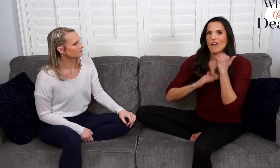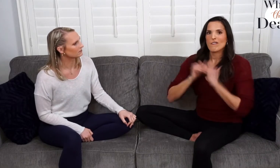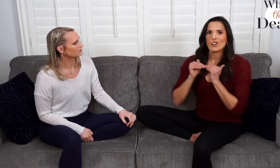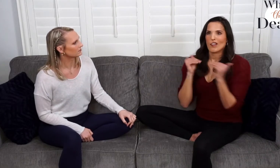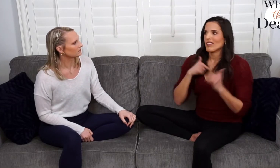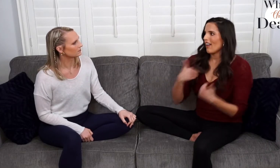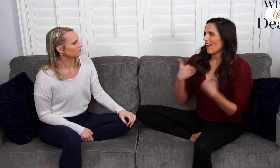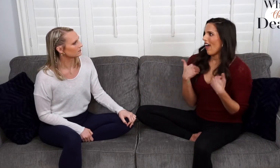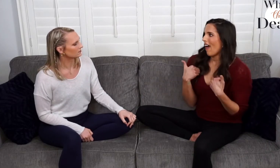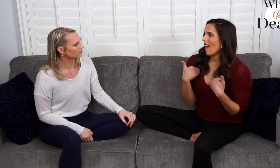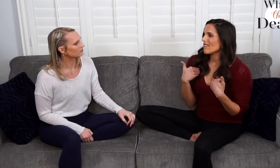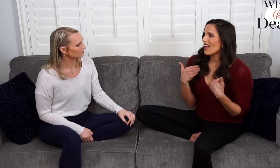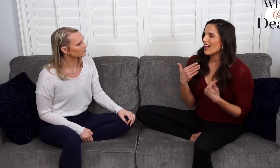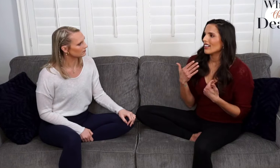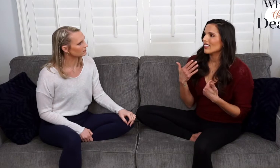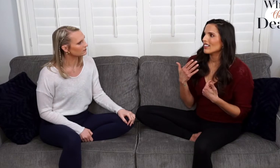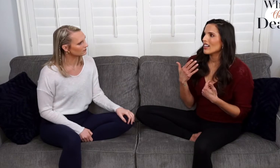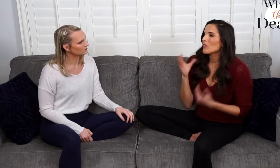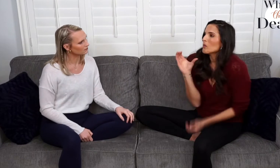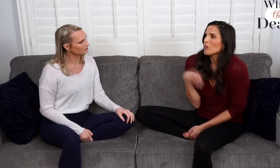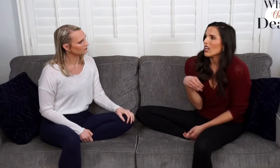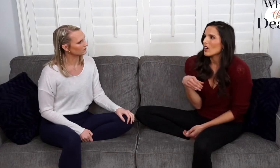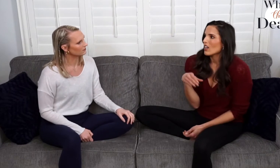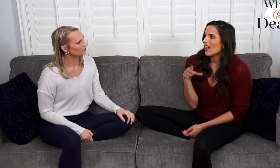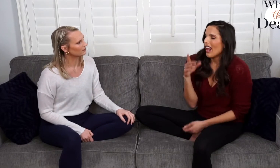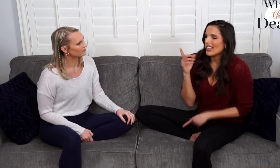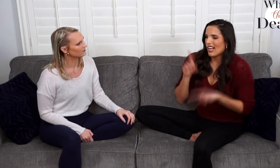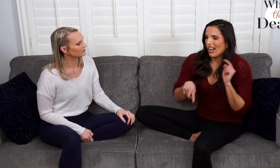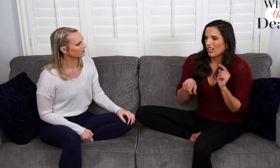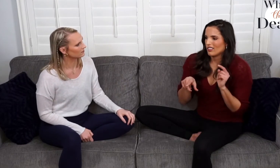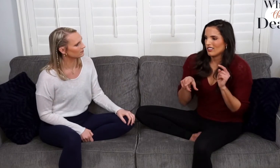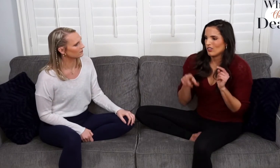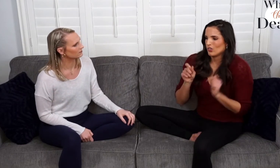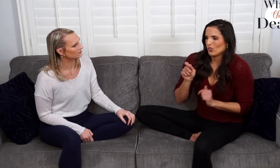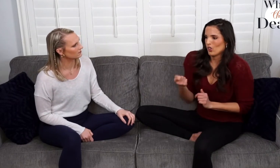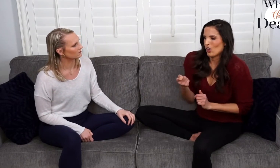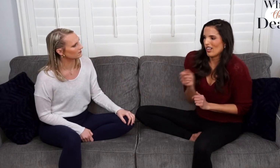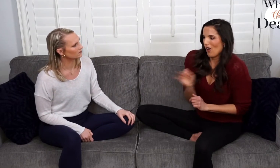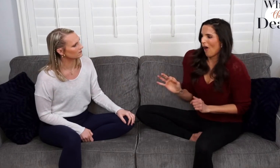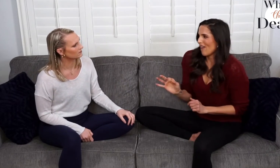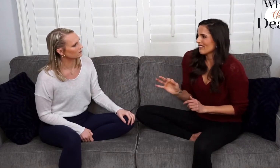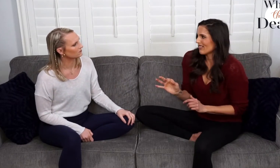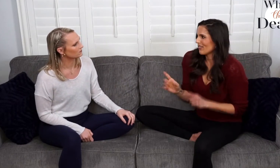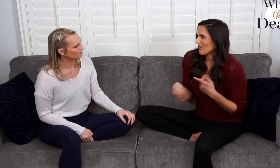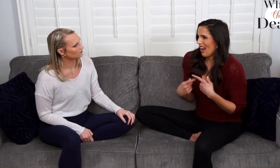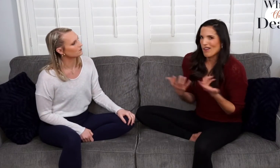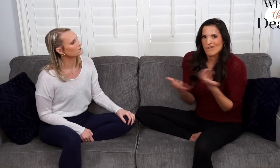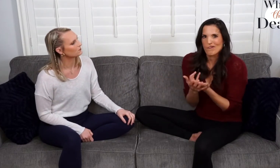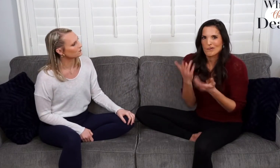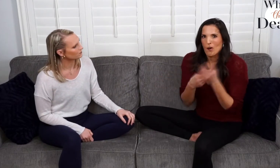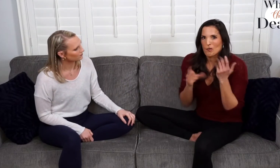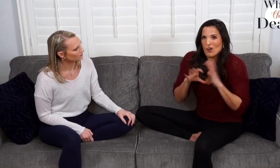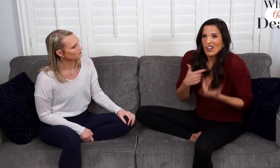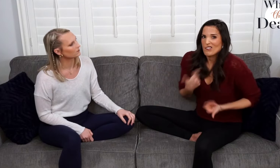It's a comfort level that I have and it's weird because I can't just turn it off when I'm in both world.